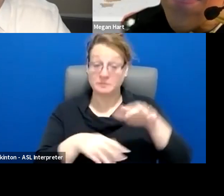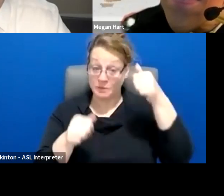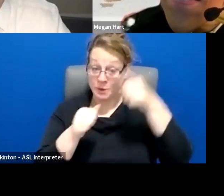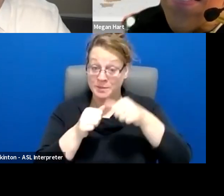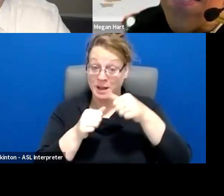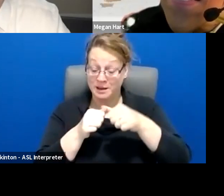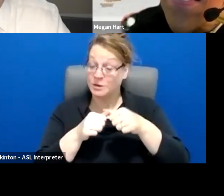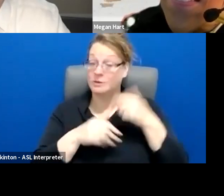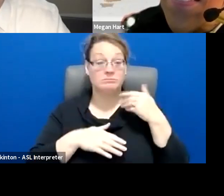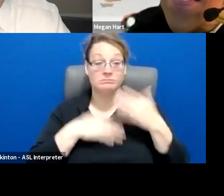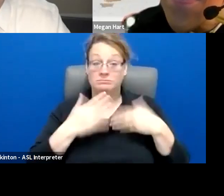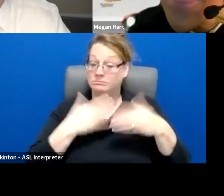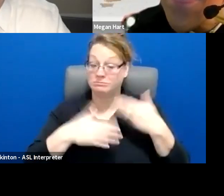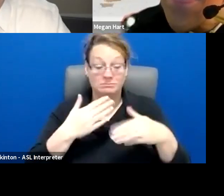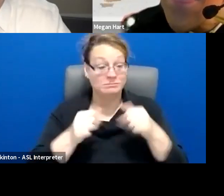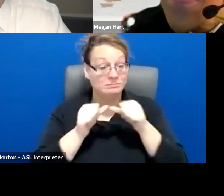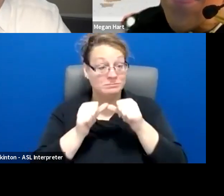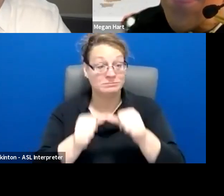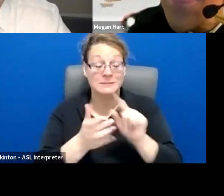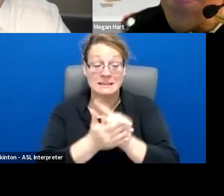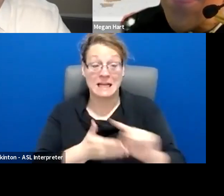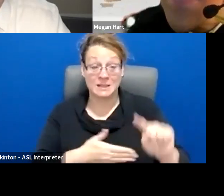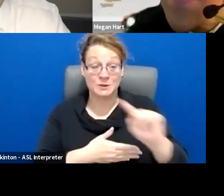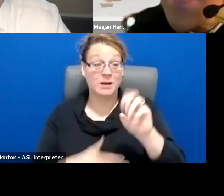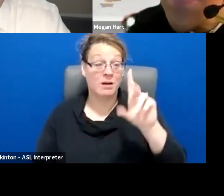as you continue your work to expand your inclusive employment and maximize your workforces.